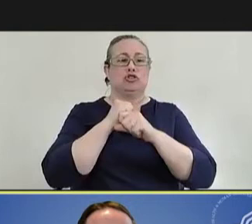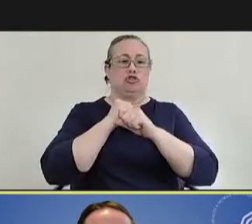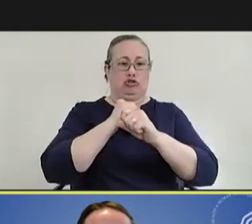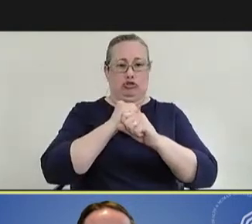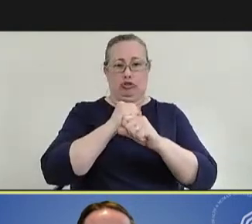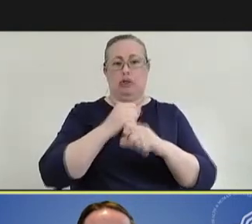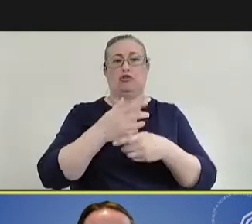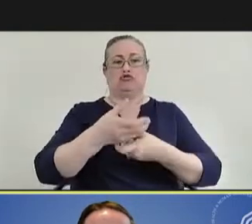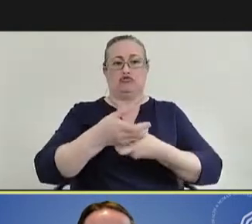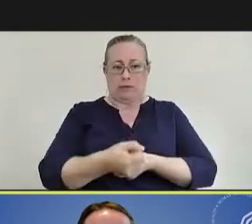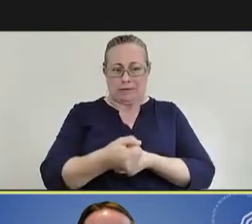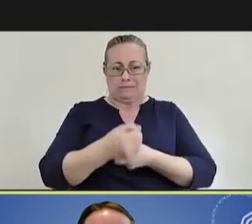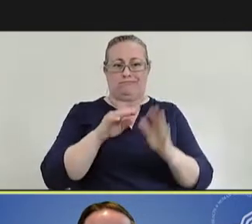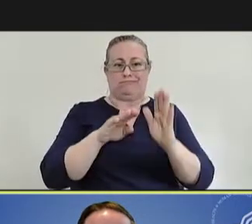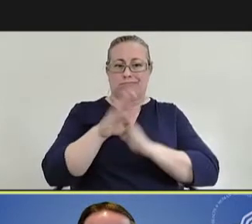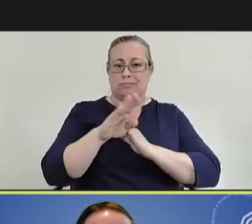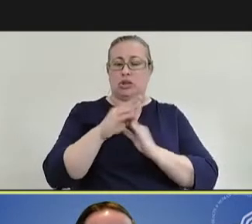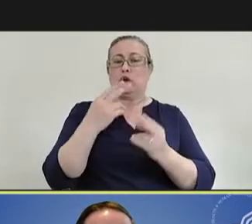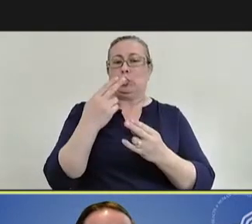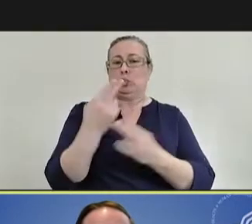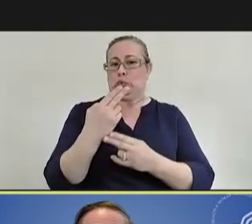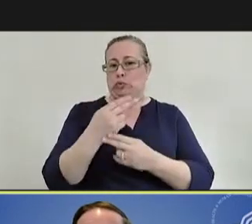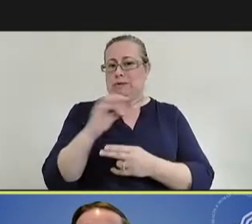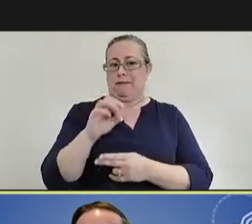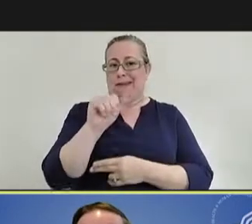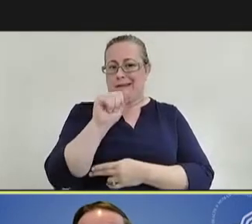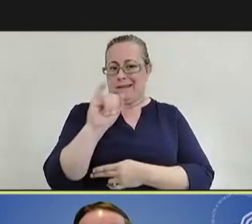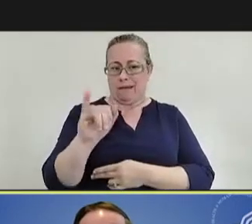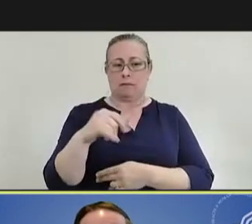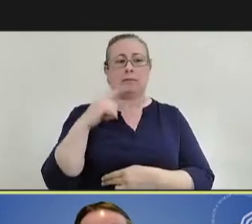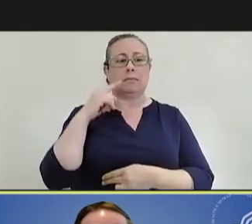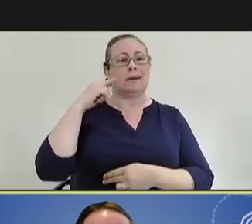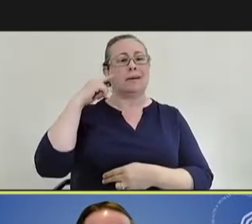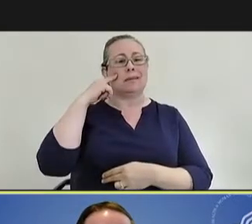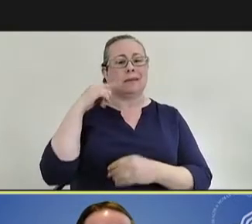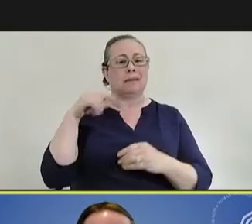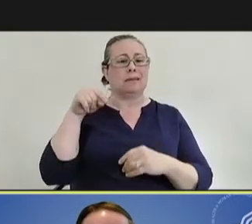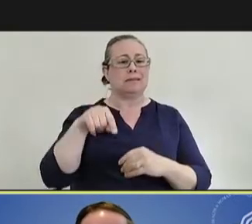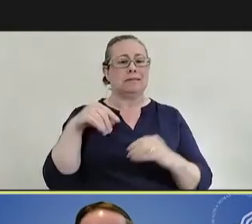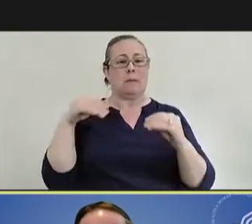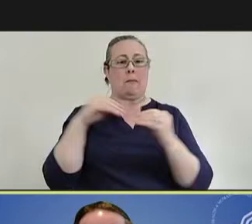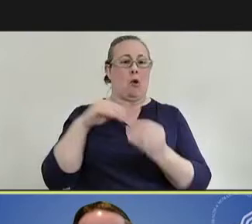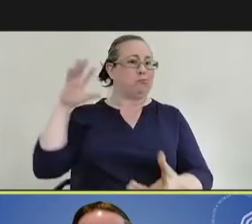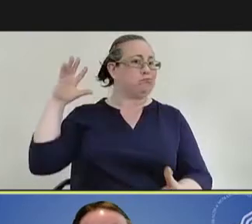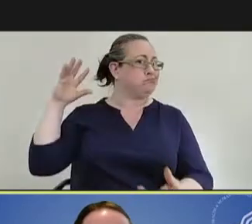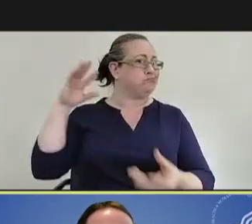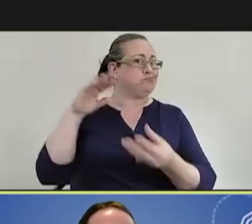This is, I think, among the more comprehensive executive orders that I've seen in a long time.